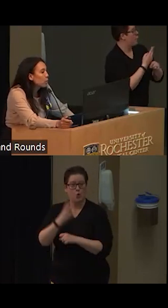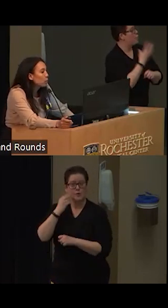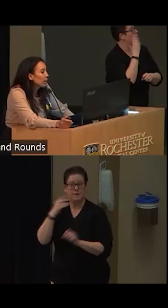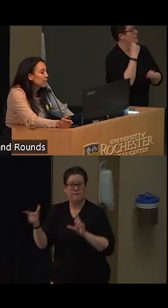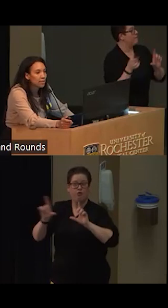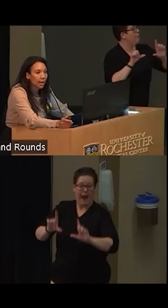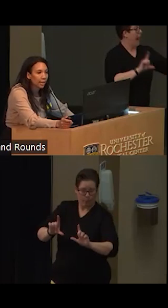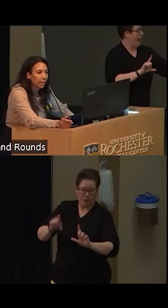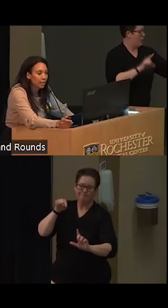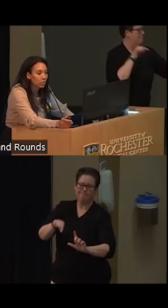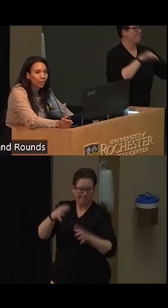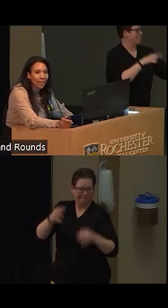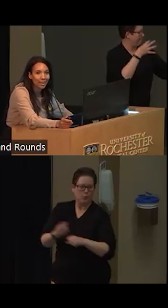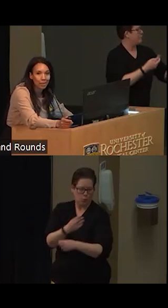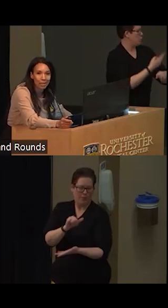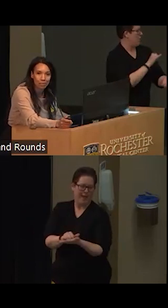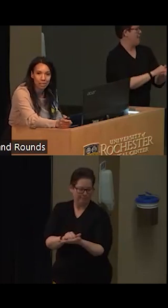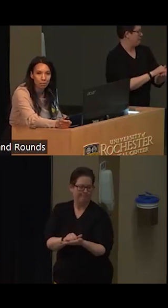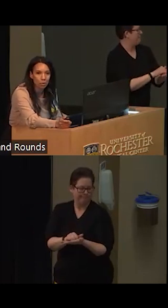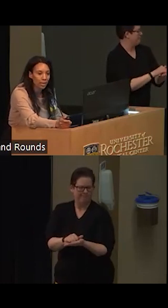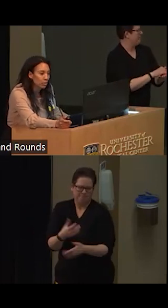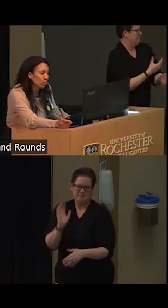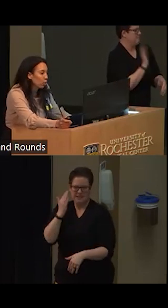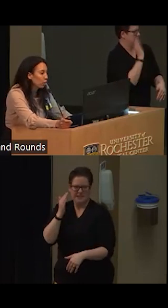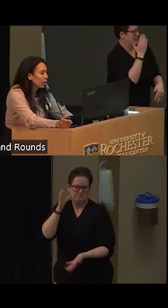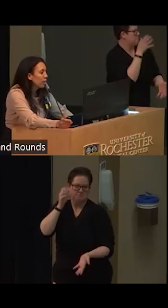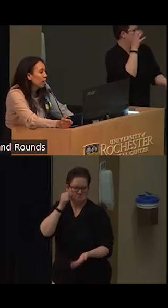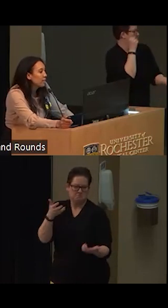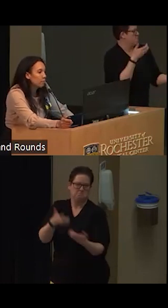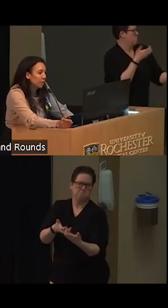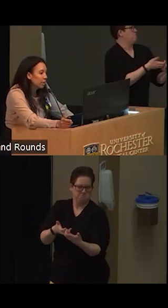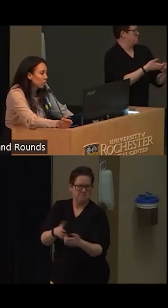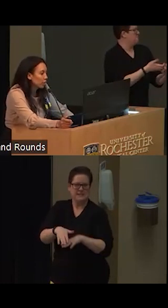that's what we decided that's what we landed on because it makes the most sense for simulation